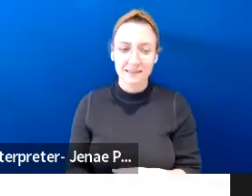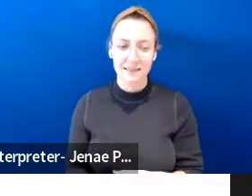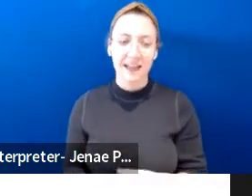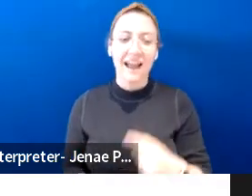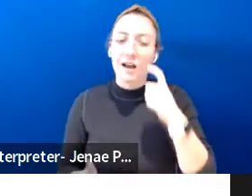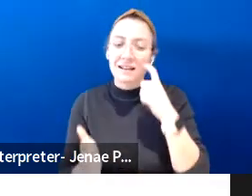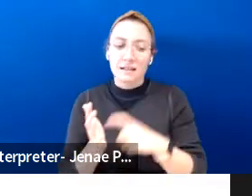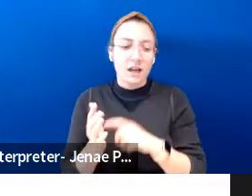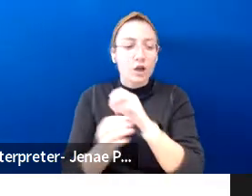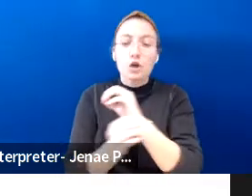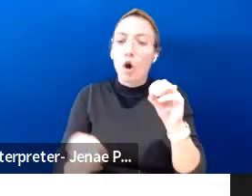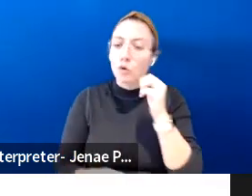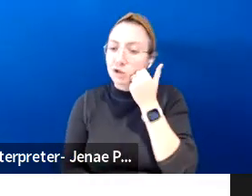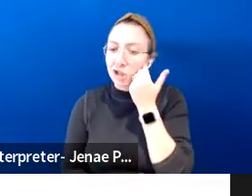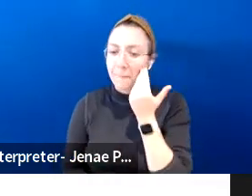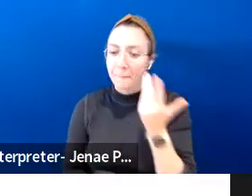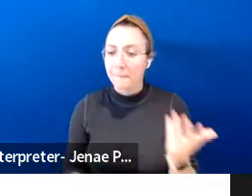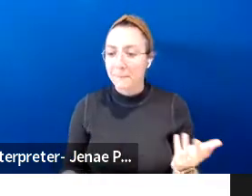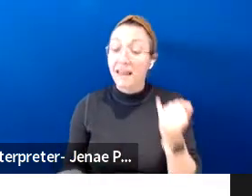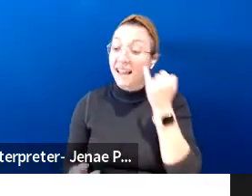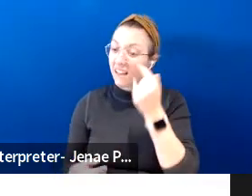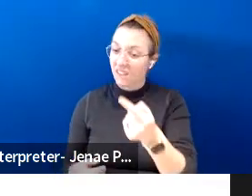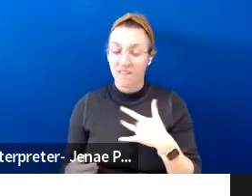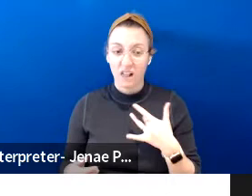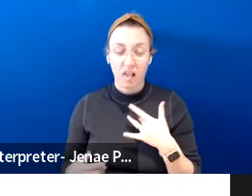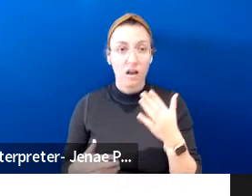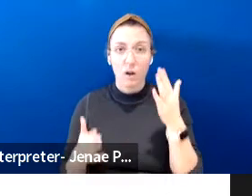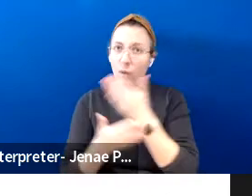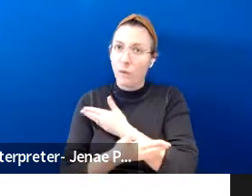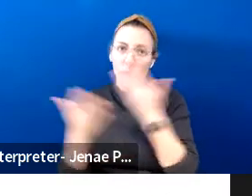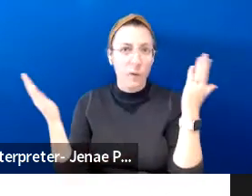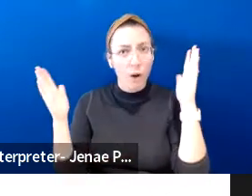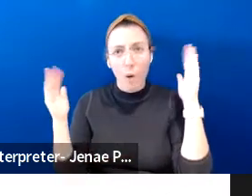So if you're not feeling hopeful. I wasn't feeling hopeful And again,